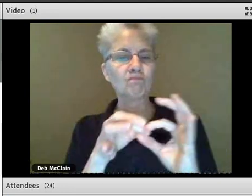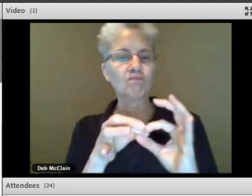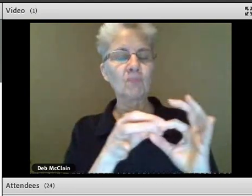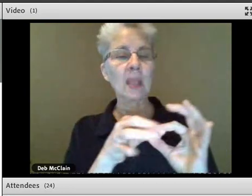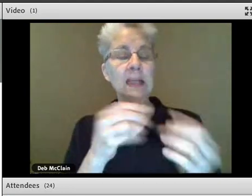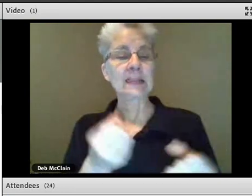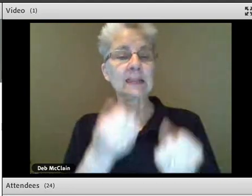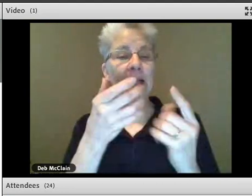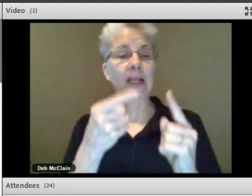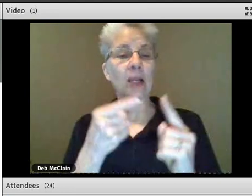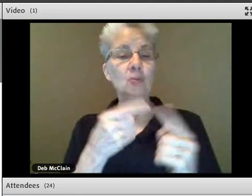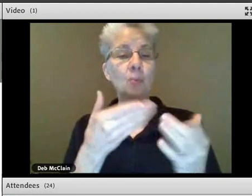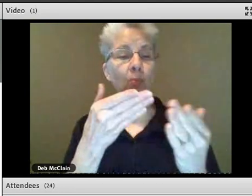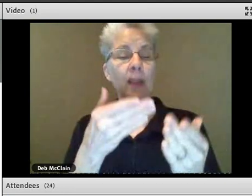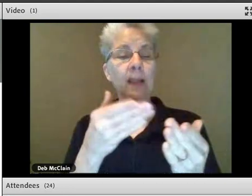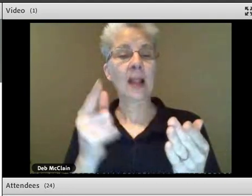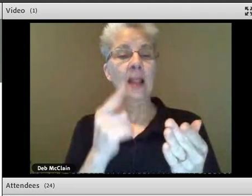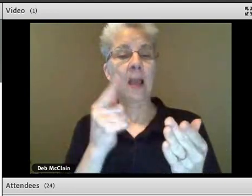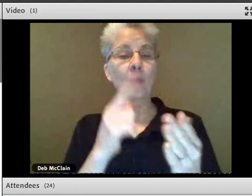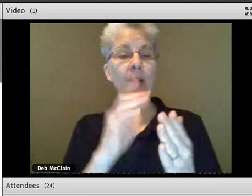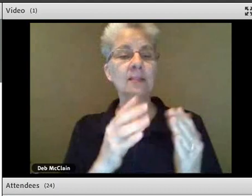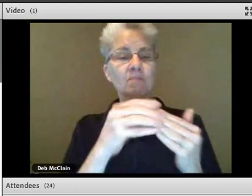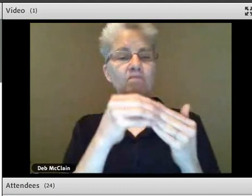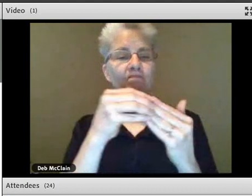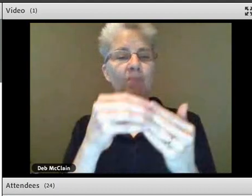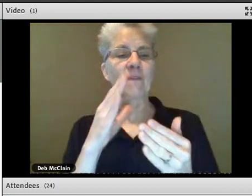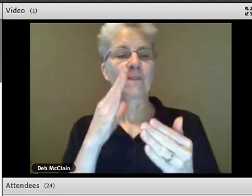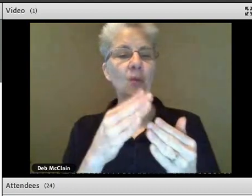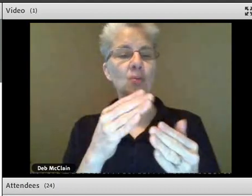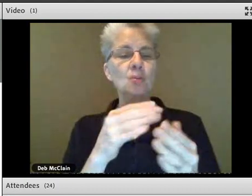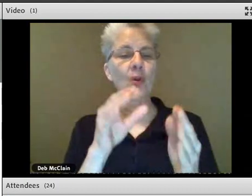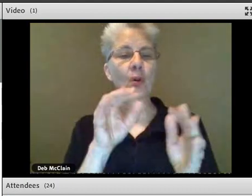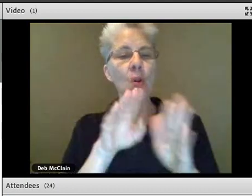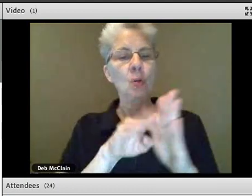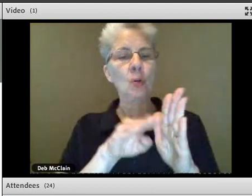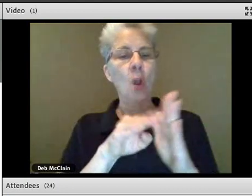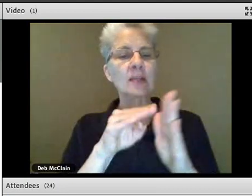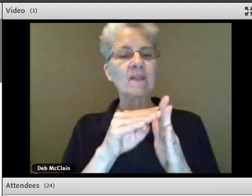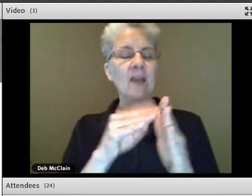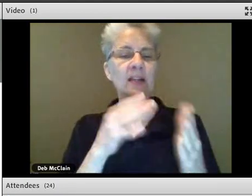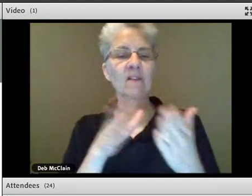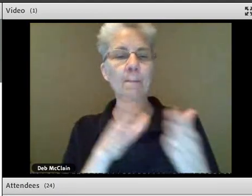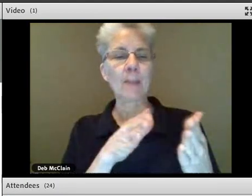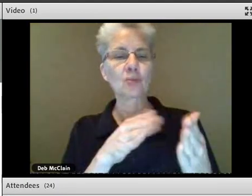He is dedicated to bringing libraries into the future using cost-effective measures and strategies.